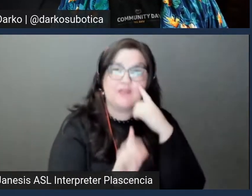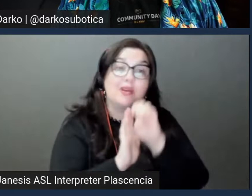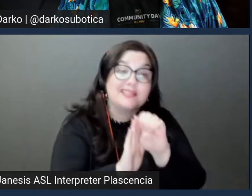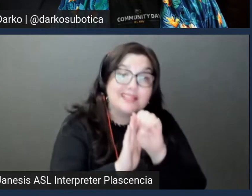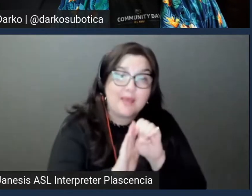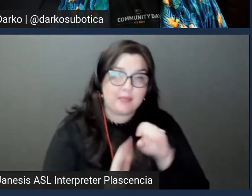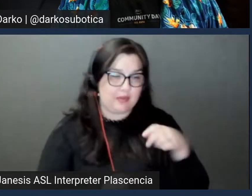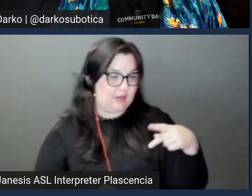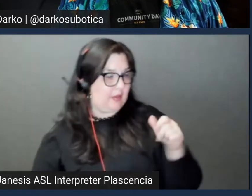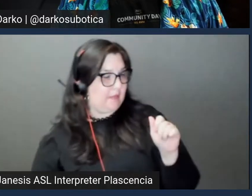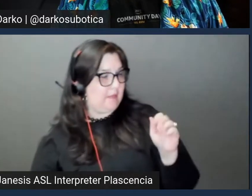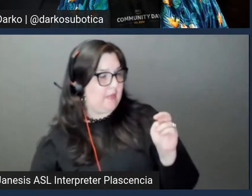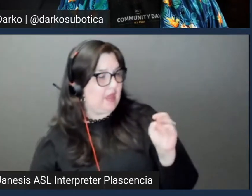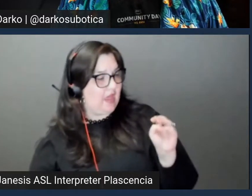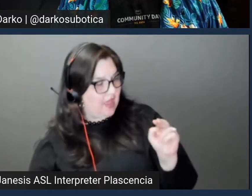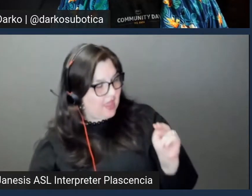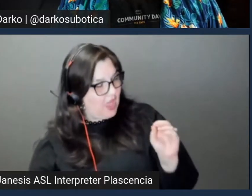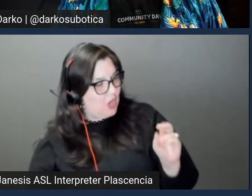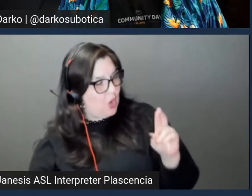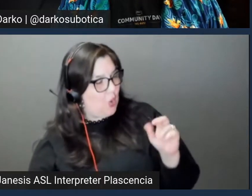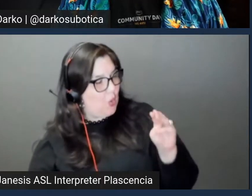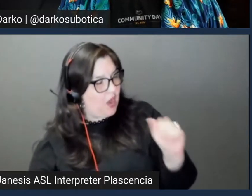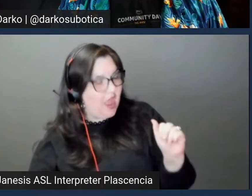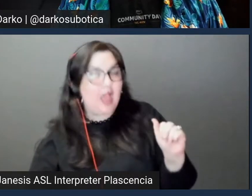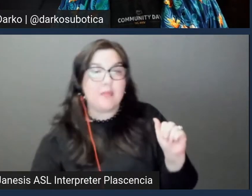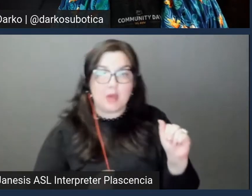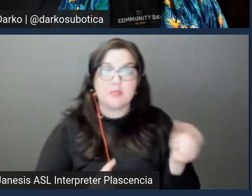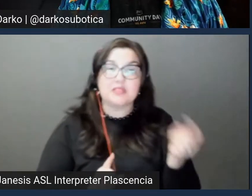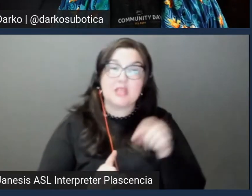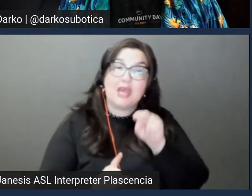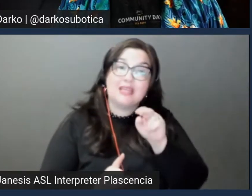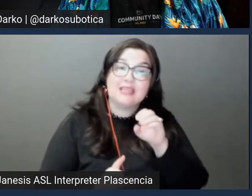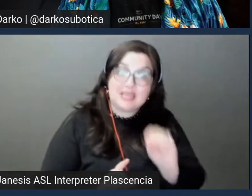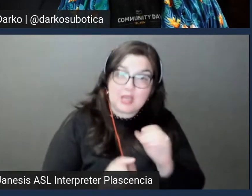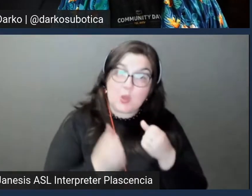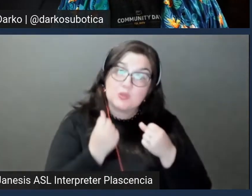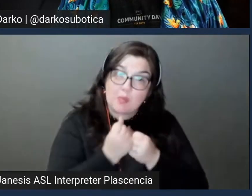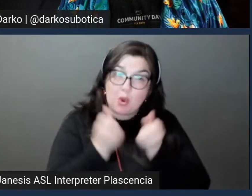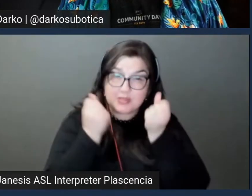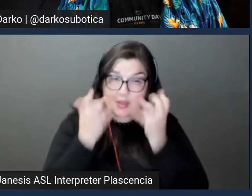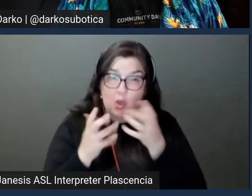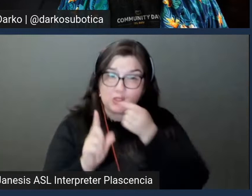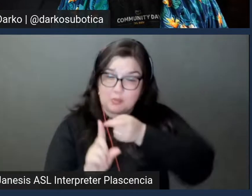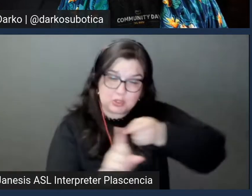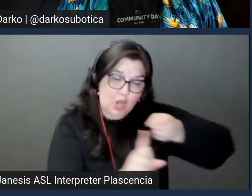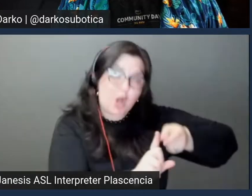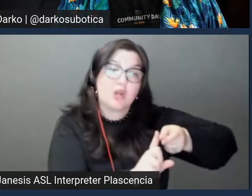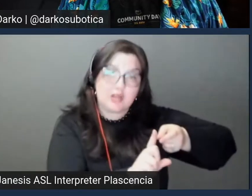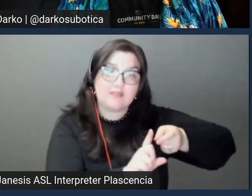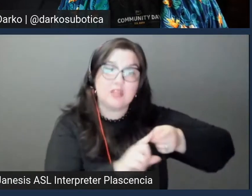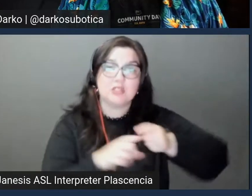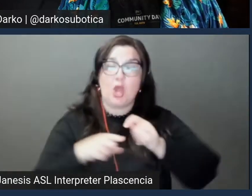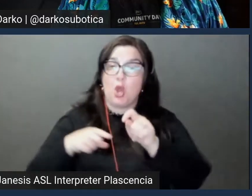But Neo supports multiple targets. But basically it would go through this training step